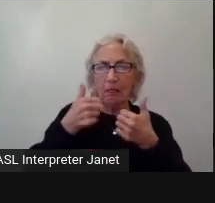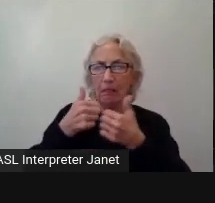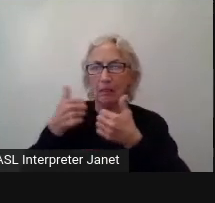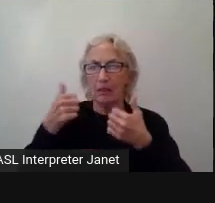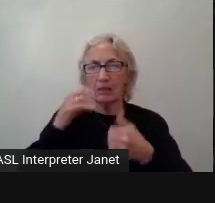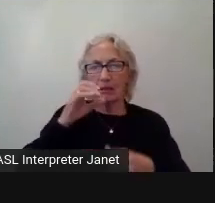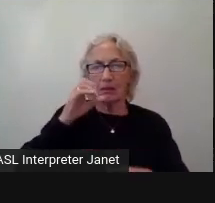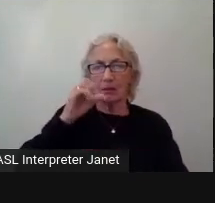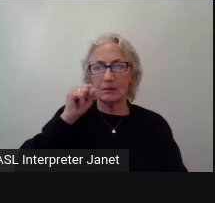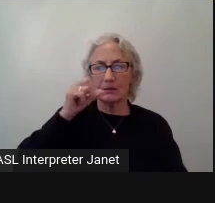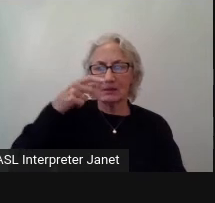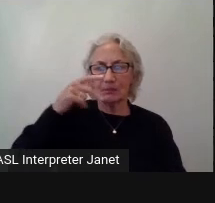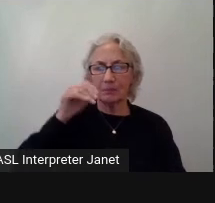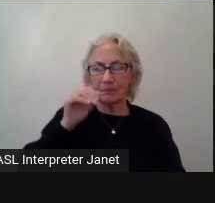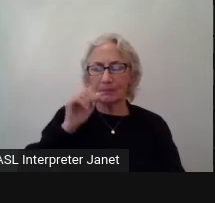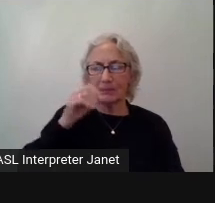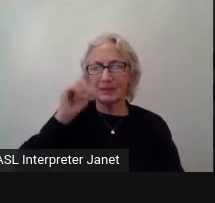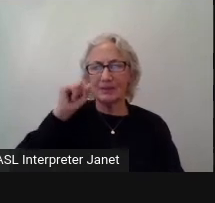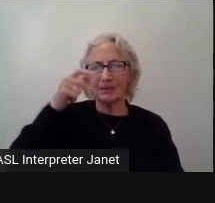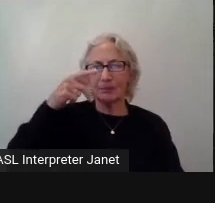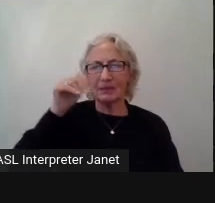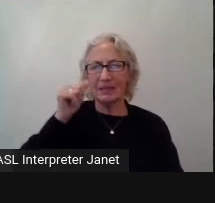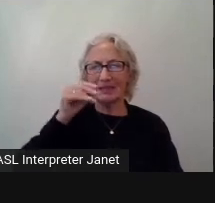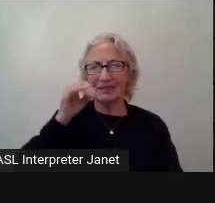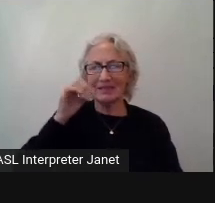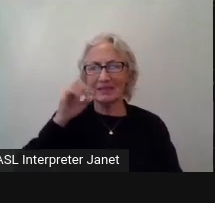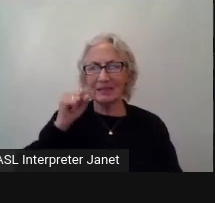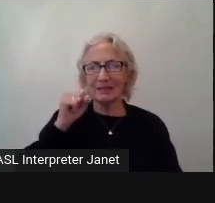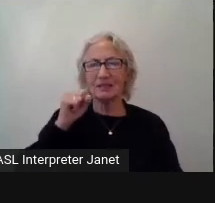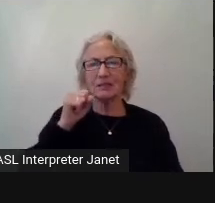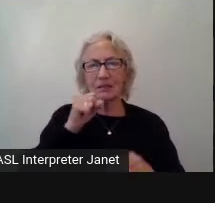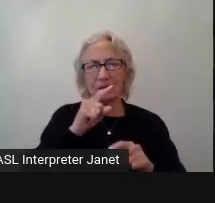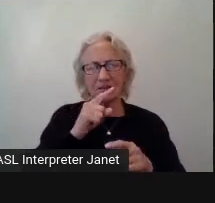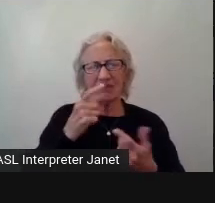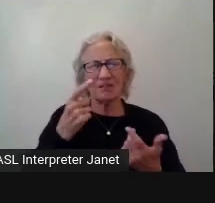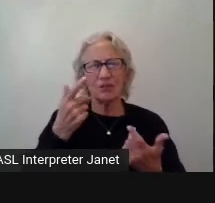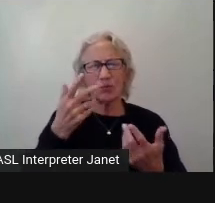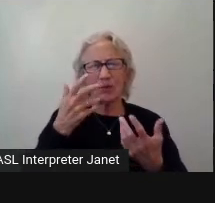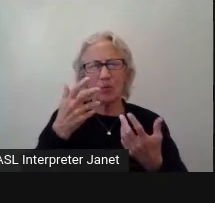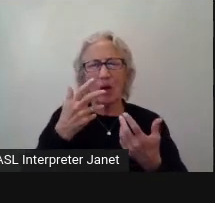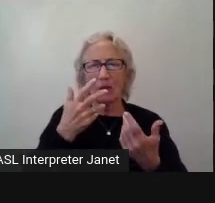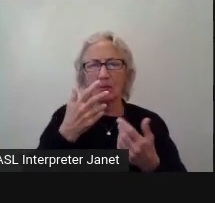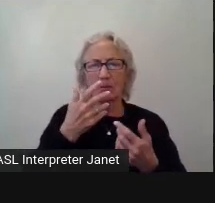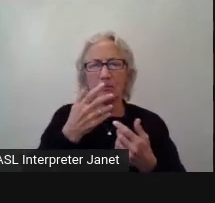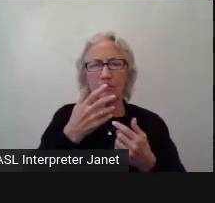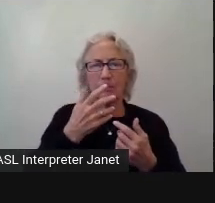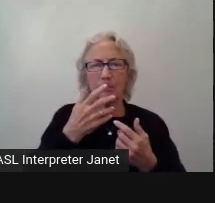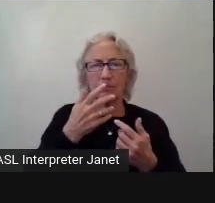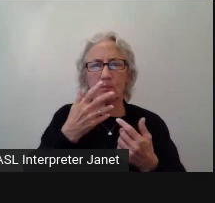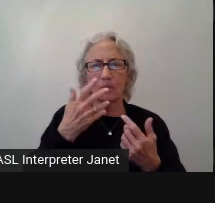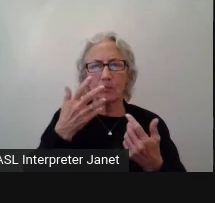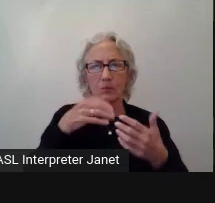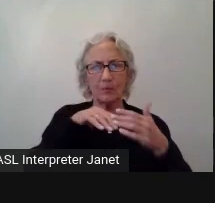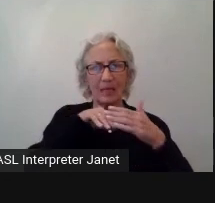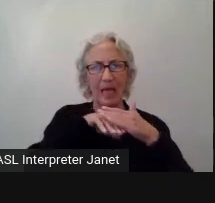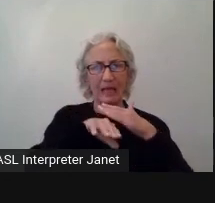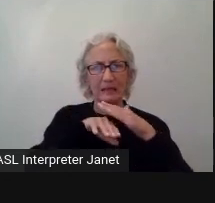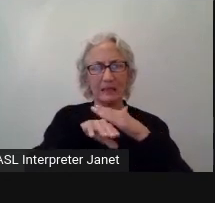to teach that because when you are programming, spaces are more accessible. That's all.